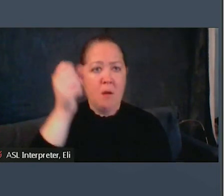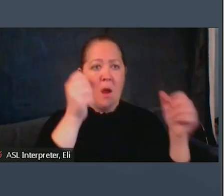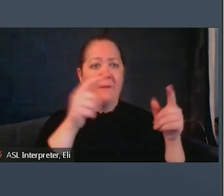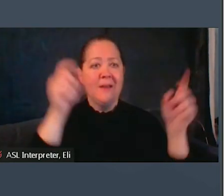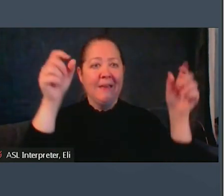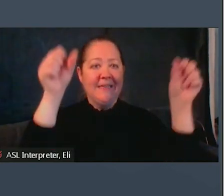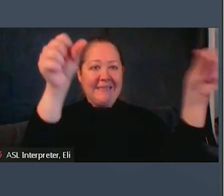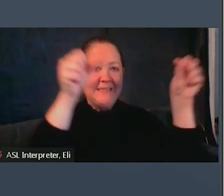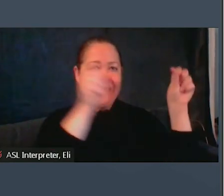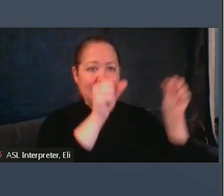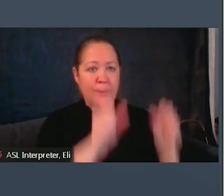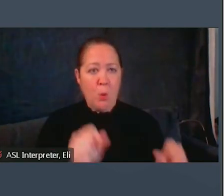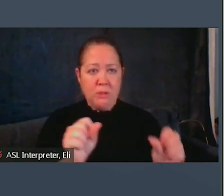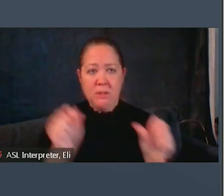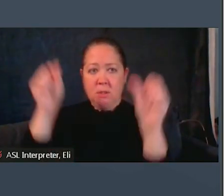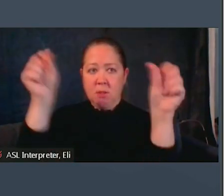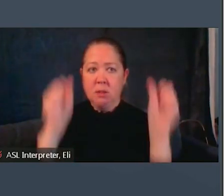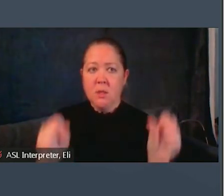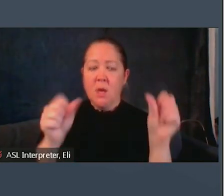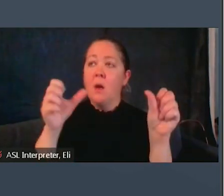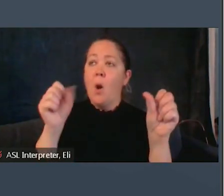The people who have concerns about what is happening in our